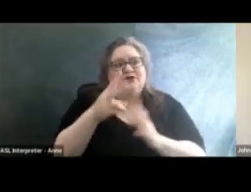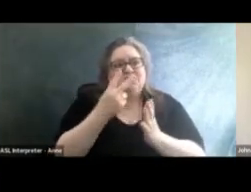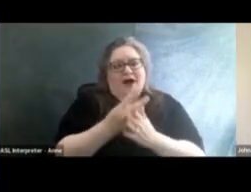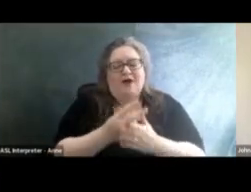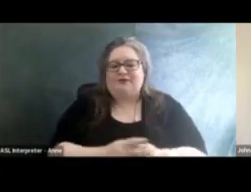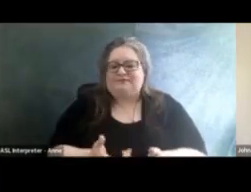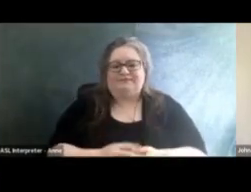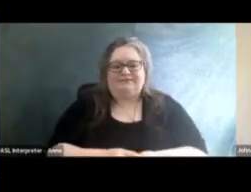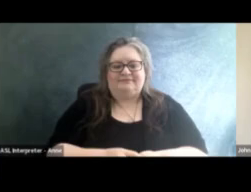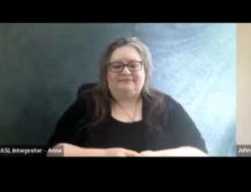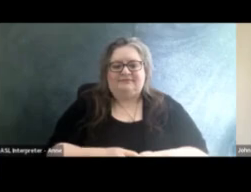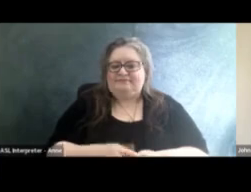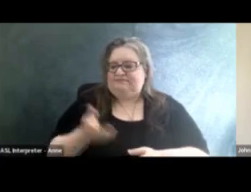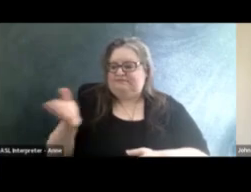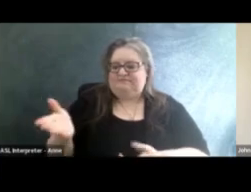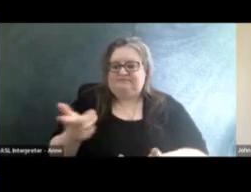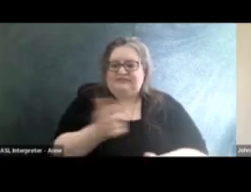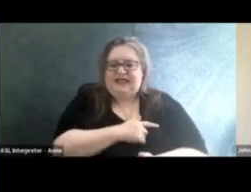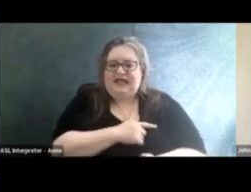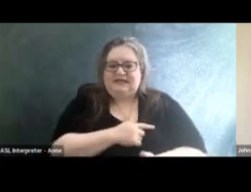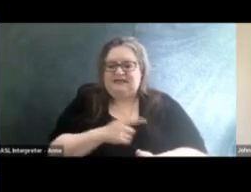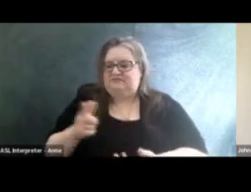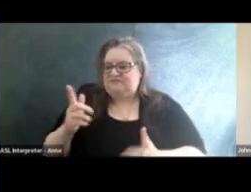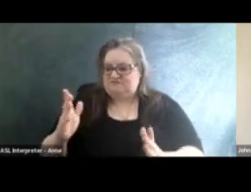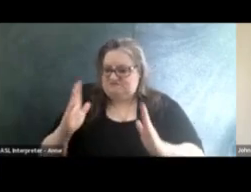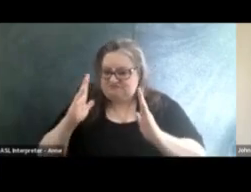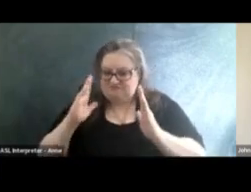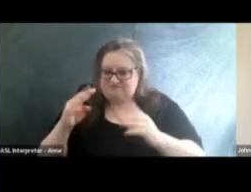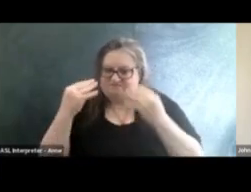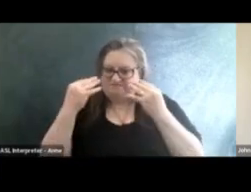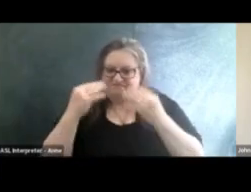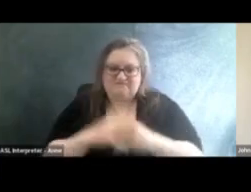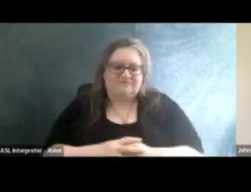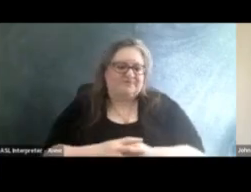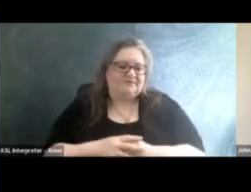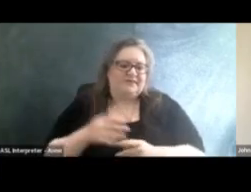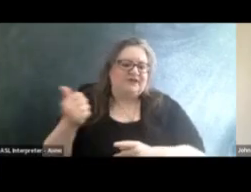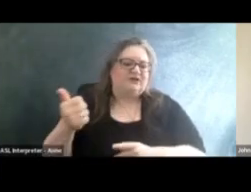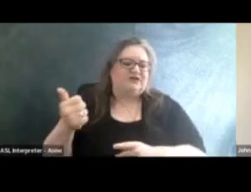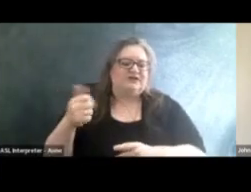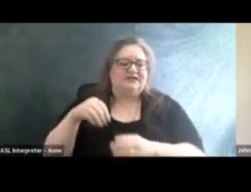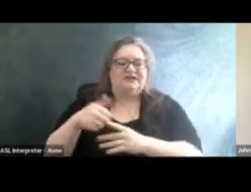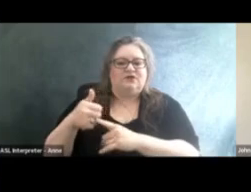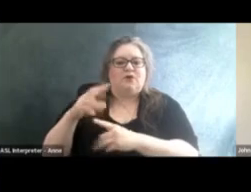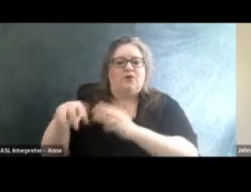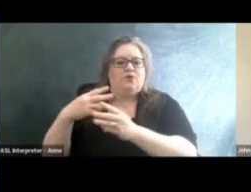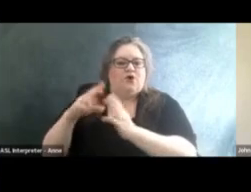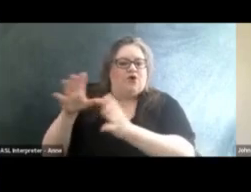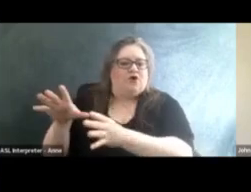just lazy. He just wants all the attention. She's in her own little world. But all of these